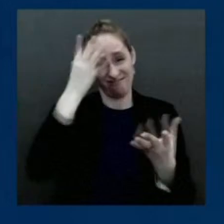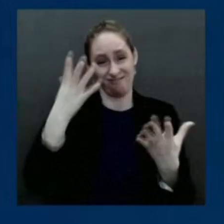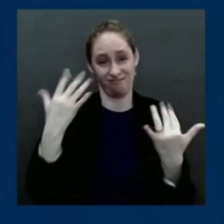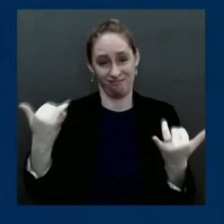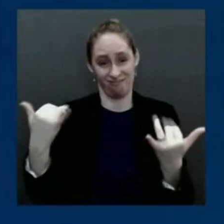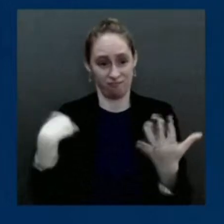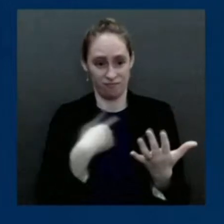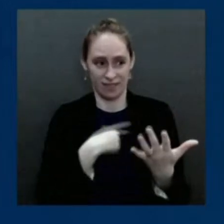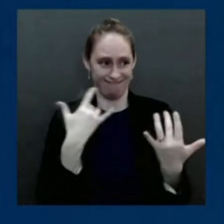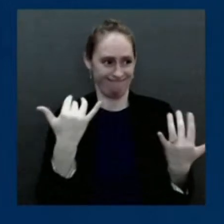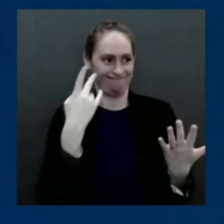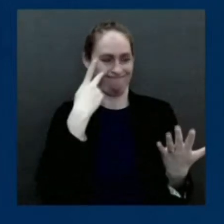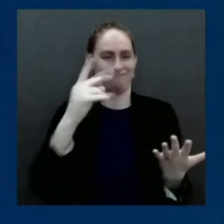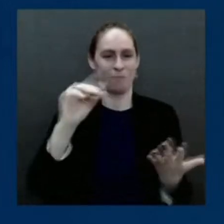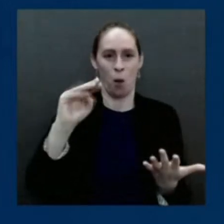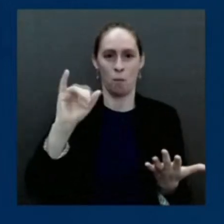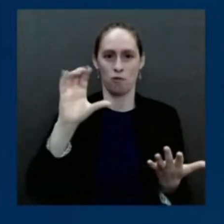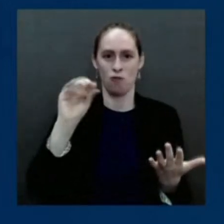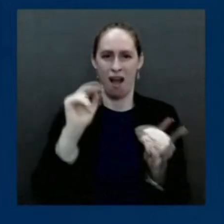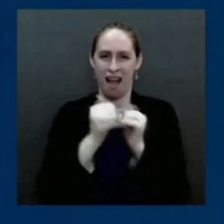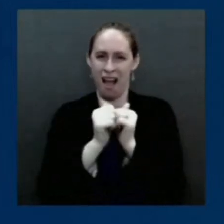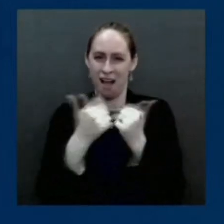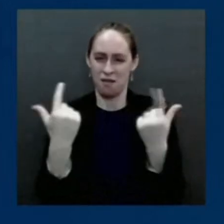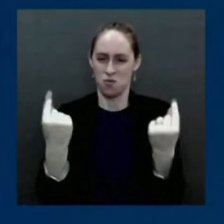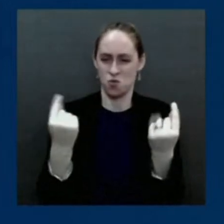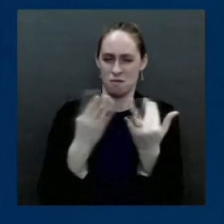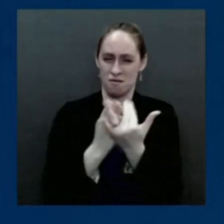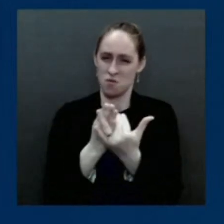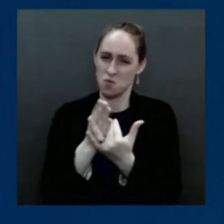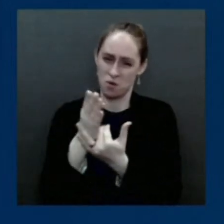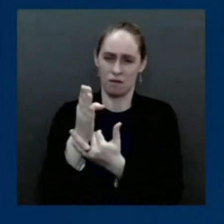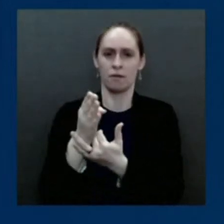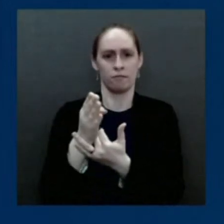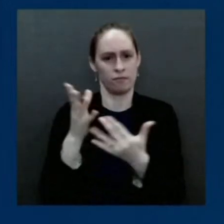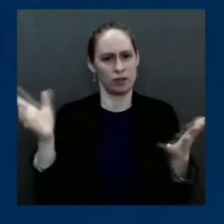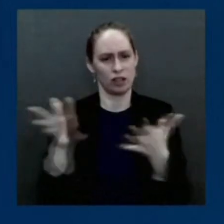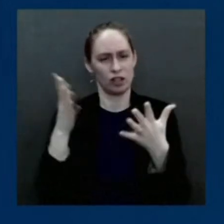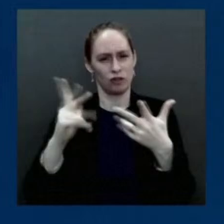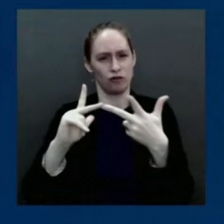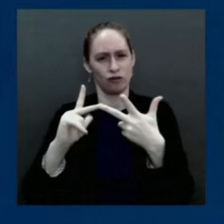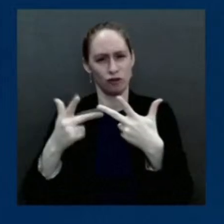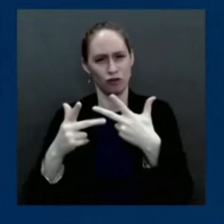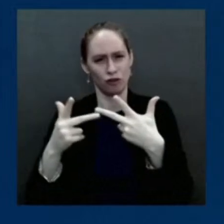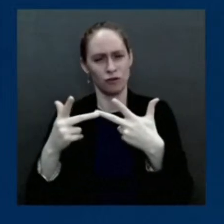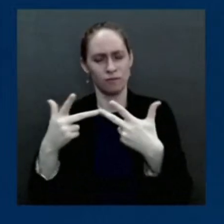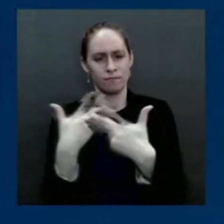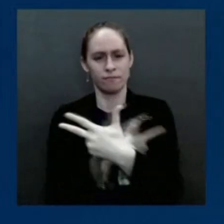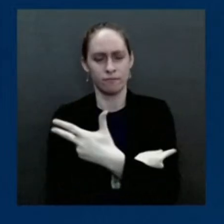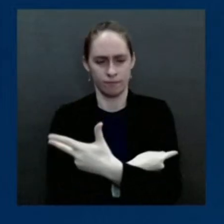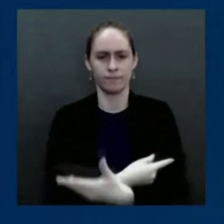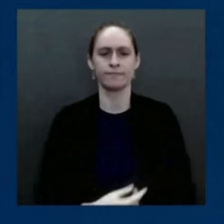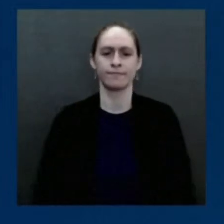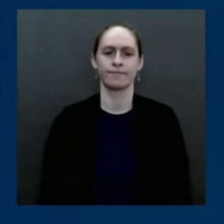TO BE OPTIMAL. NOW LET'S FOCUS ON THE SEVERITY OF DISEASE. I'M GOING TO REVIEW SOME